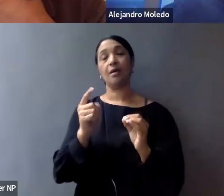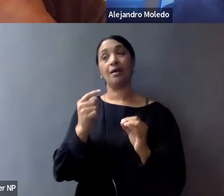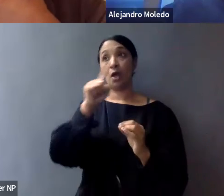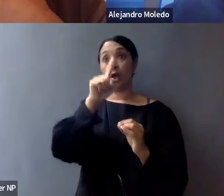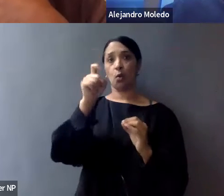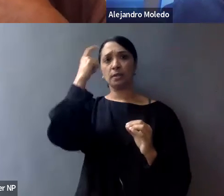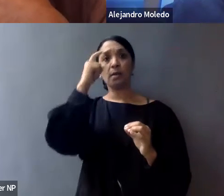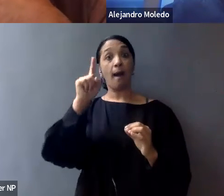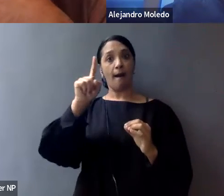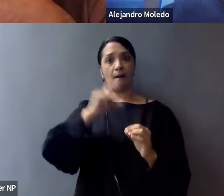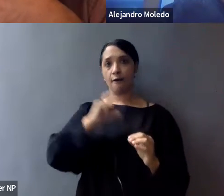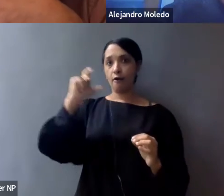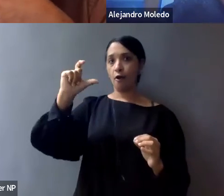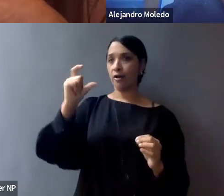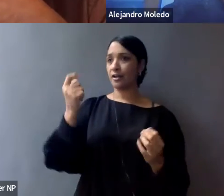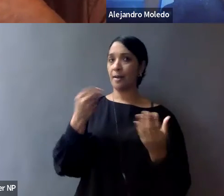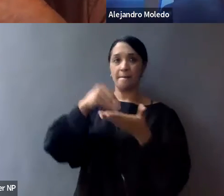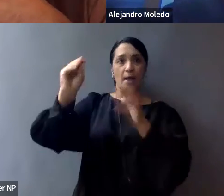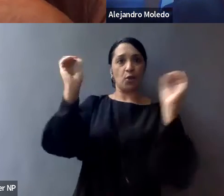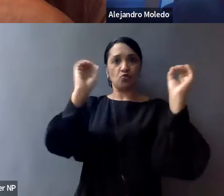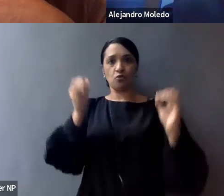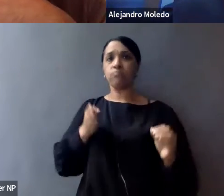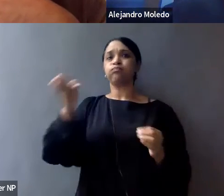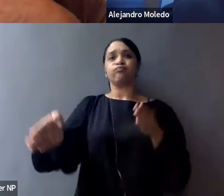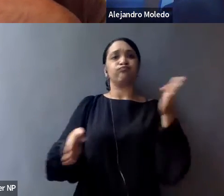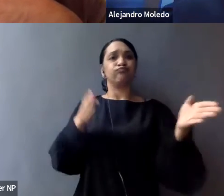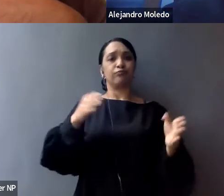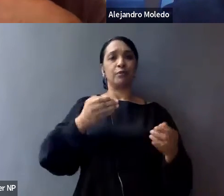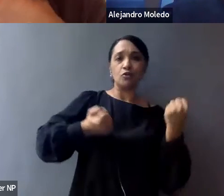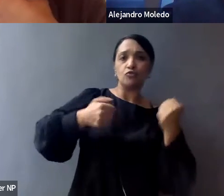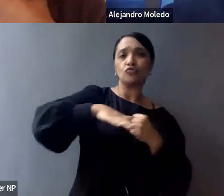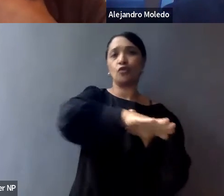you will get free transport or free parking.